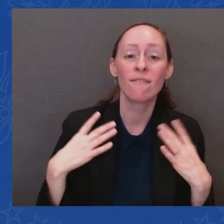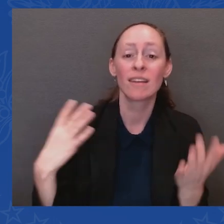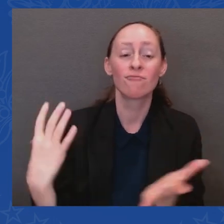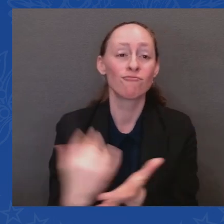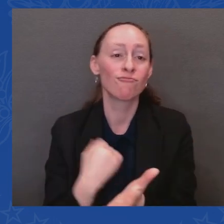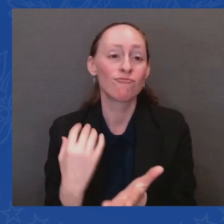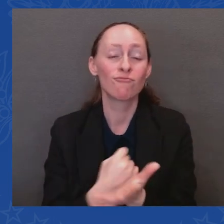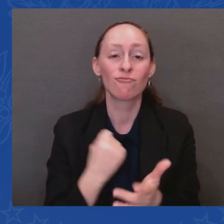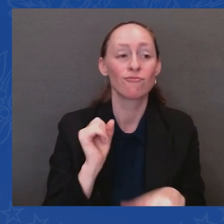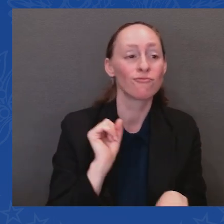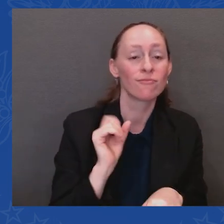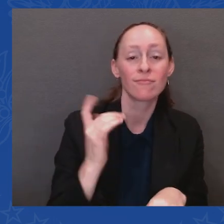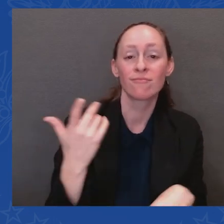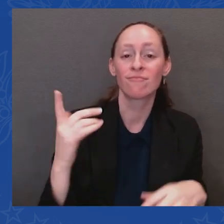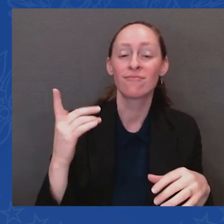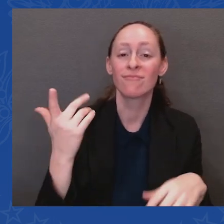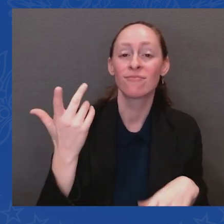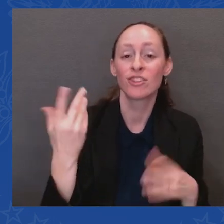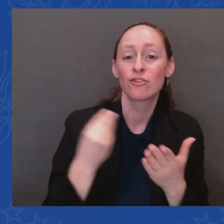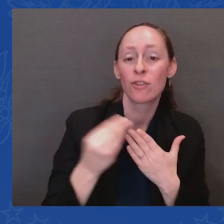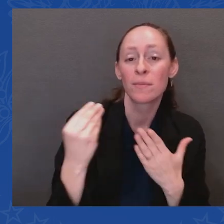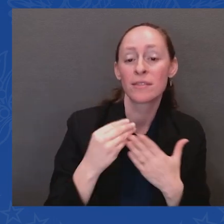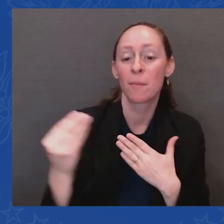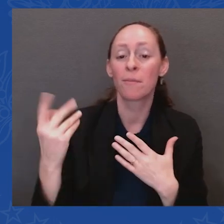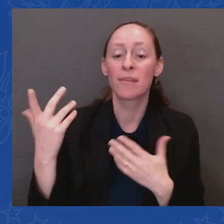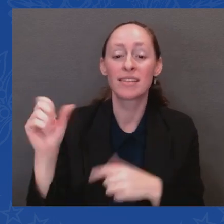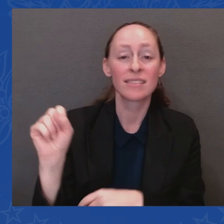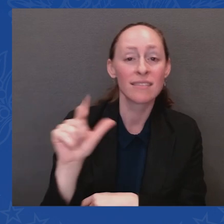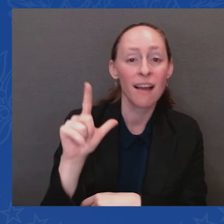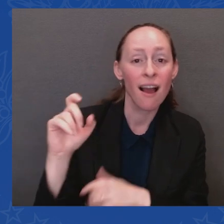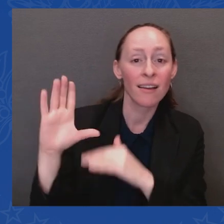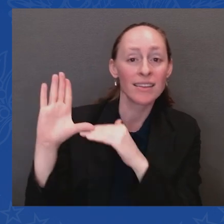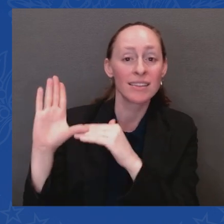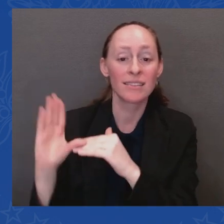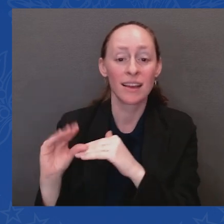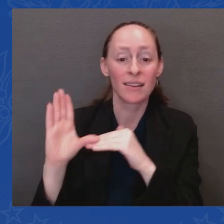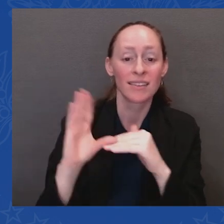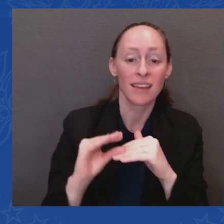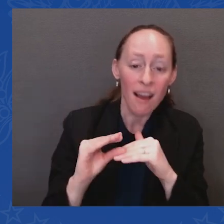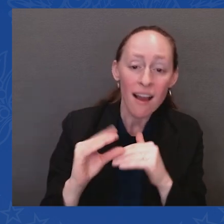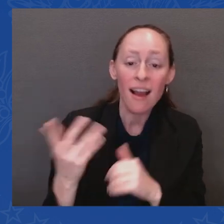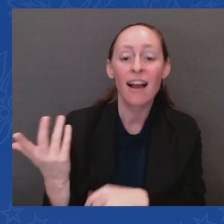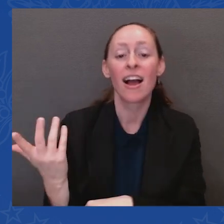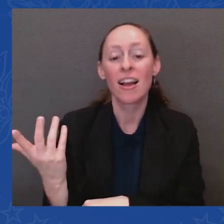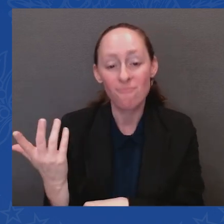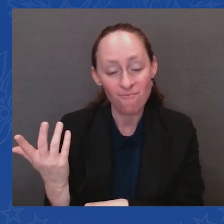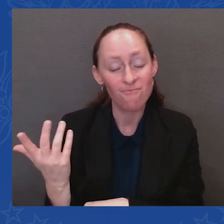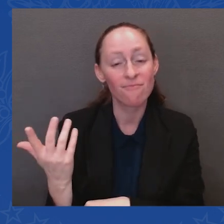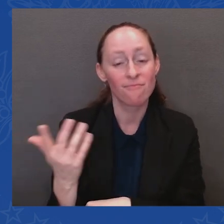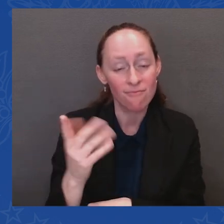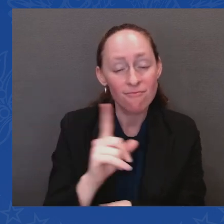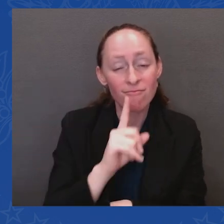It's recognized as just another holiday. But nevertheless, we have the opportunity to express our gratitude